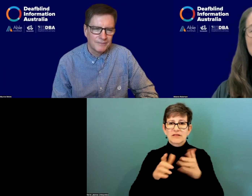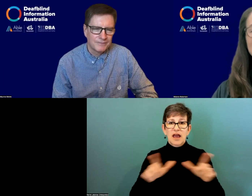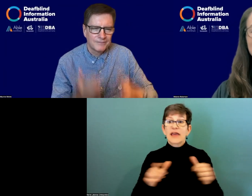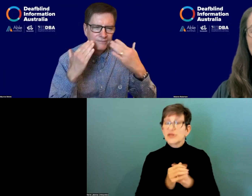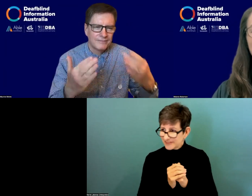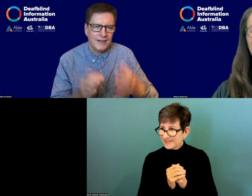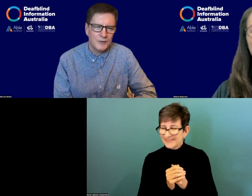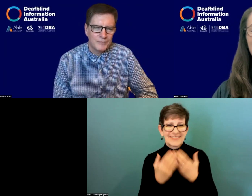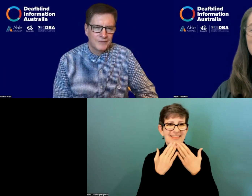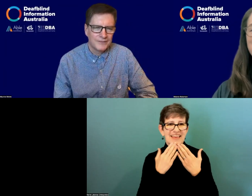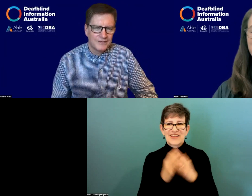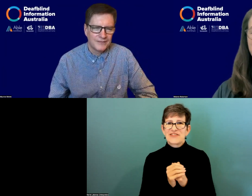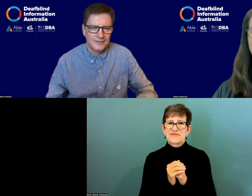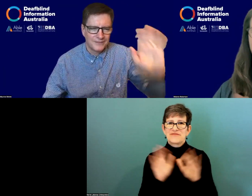and farewell.